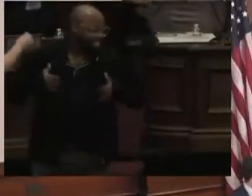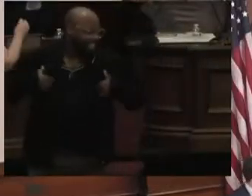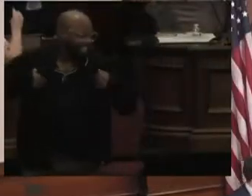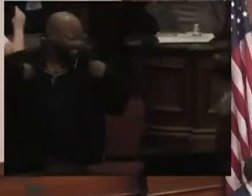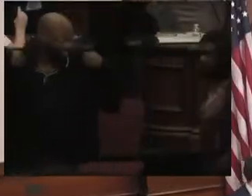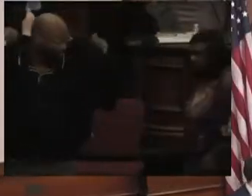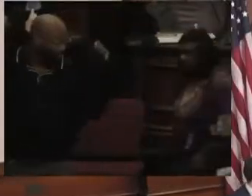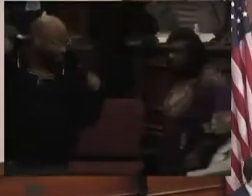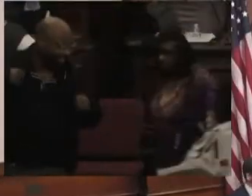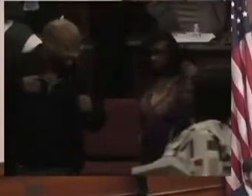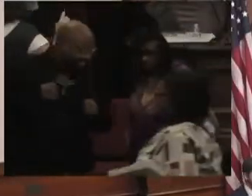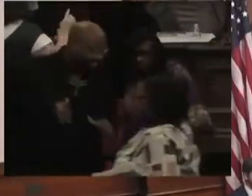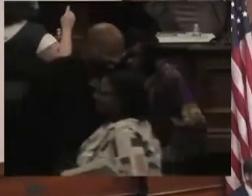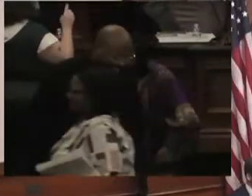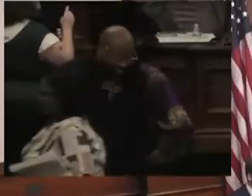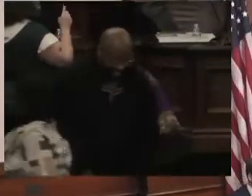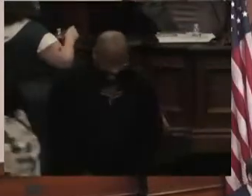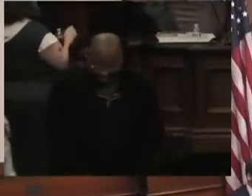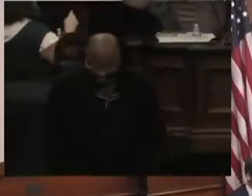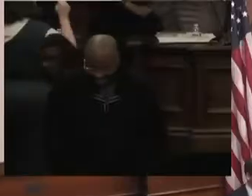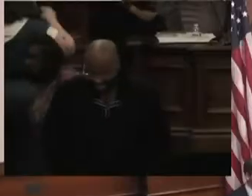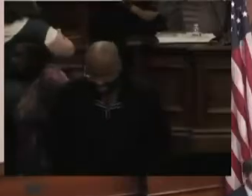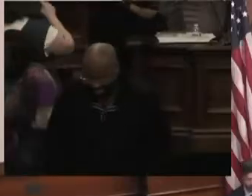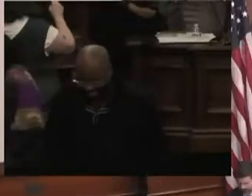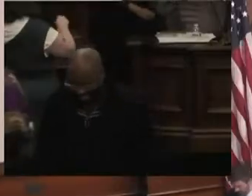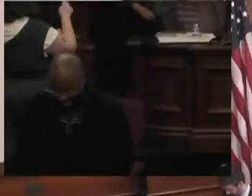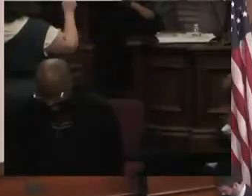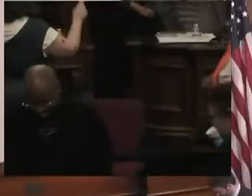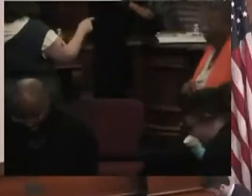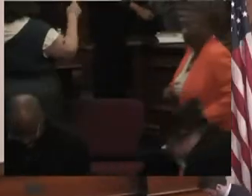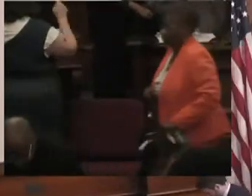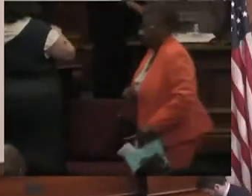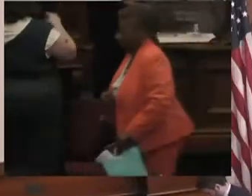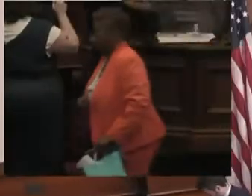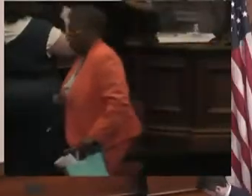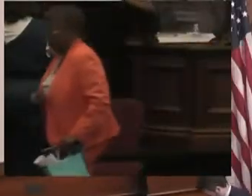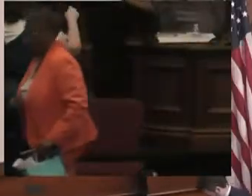meeting. Well, no. No, we have